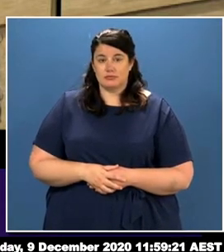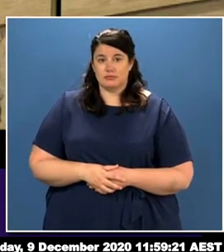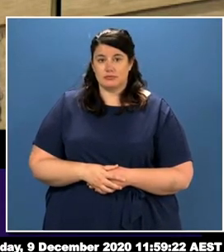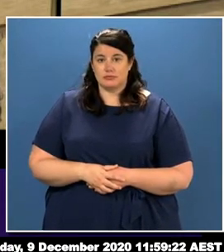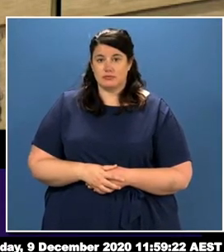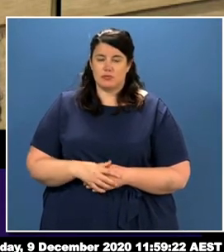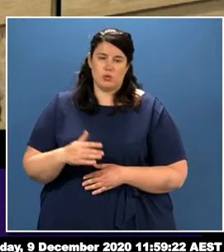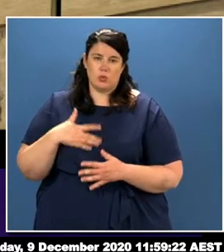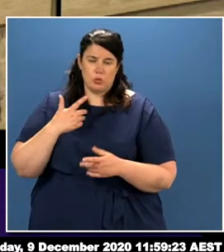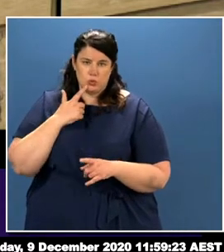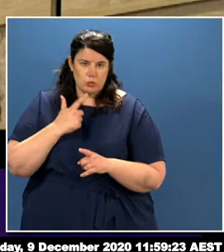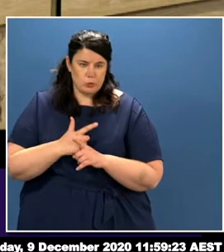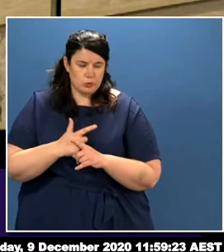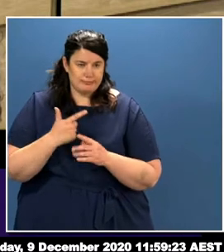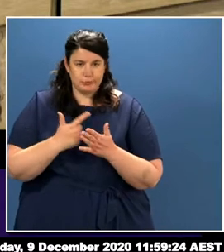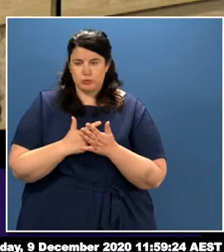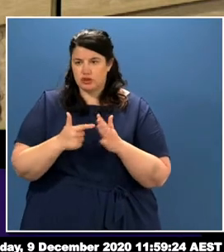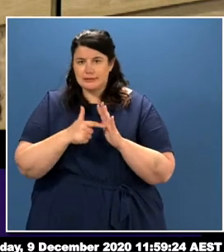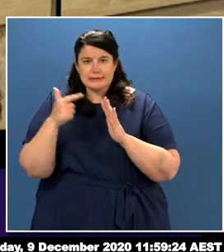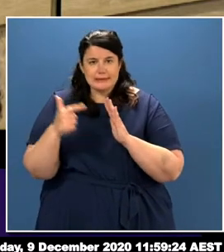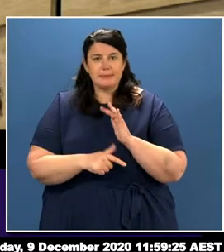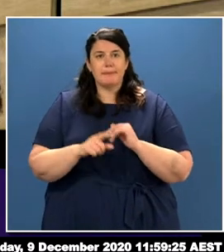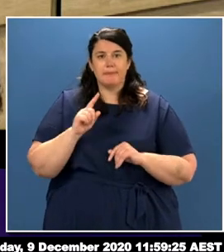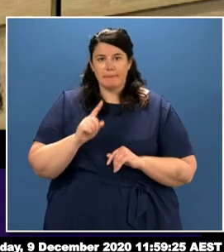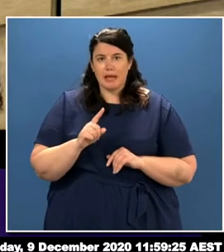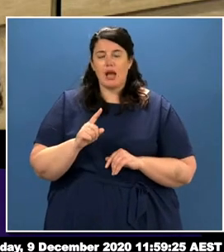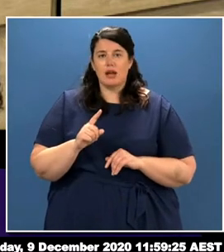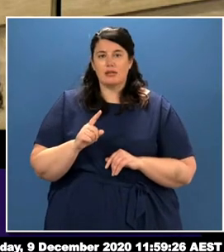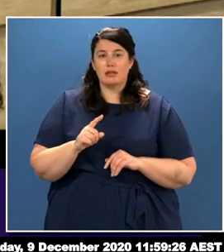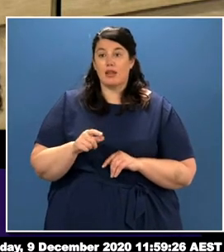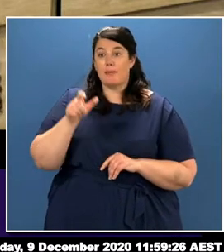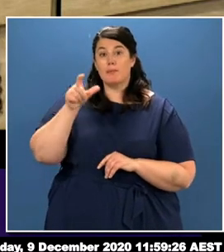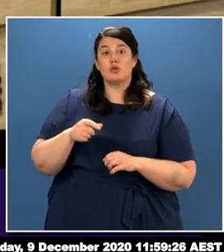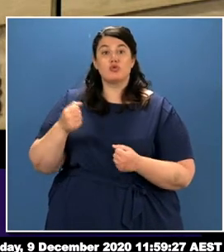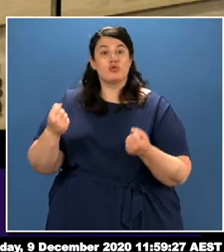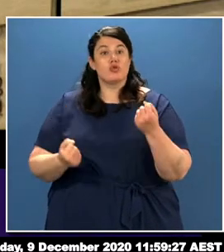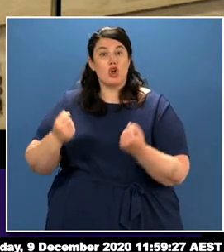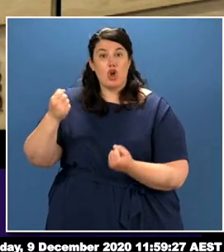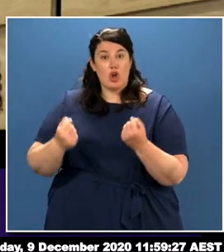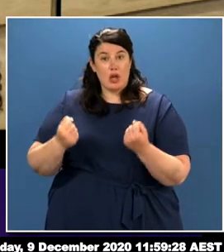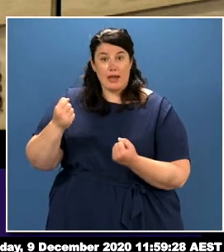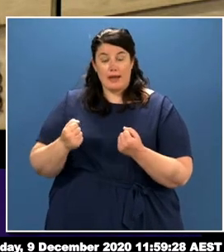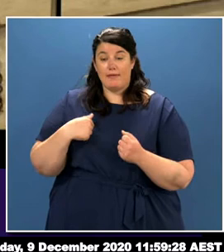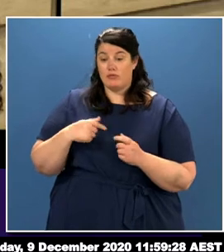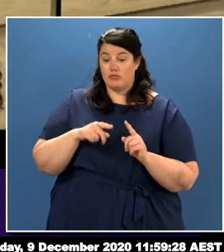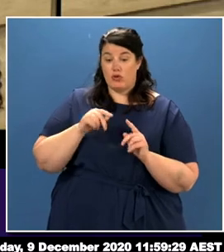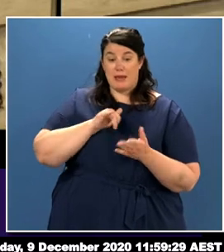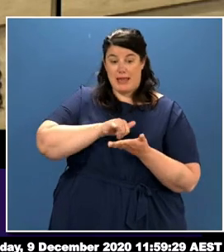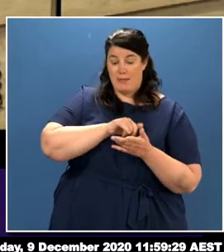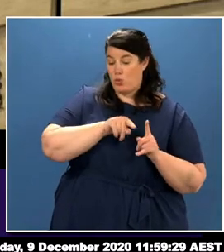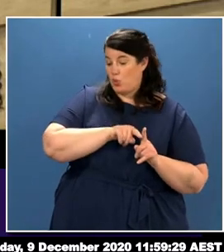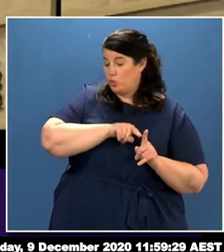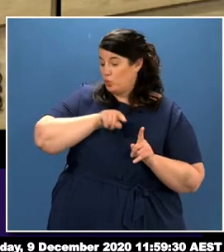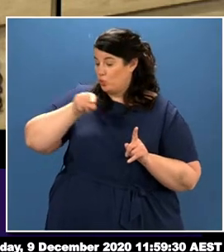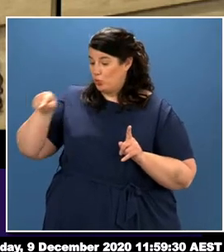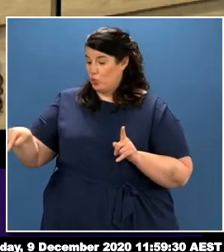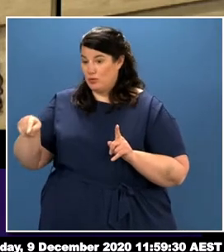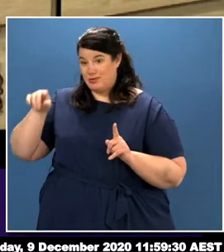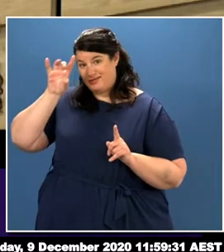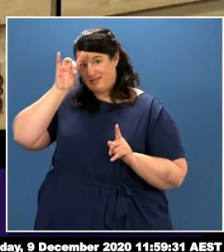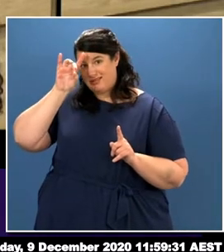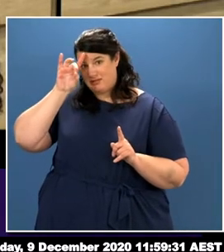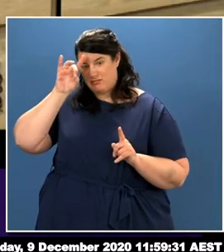centre, the driver of the car that I thought he was being very helpful